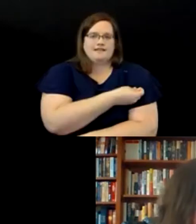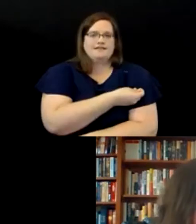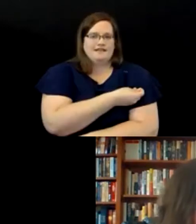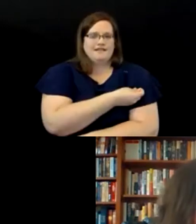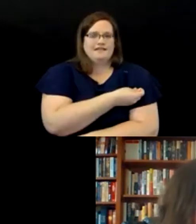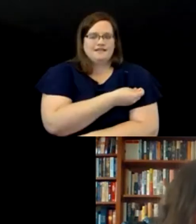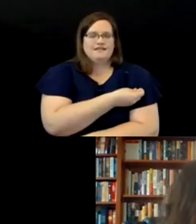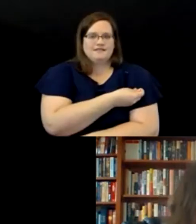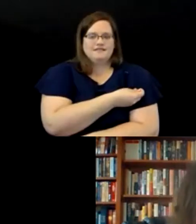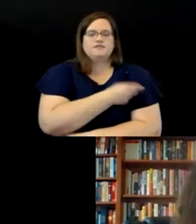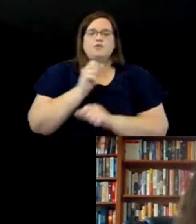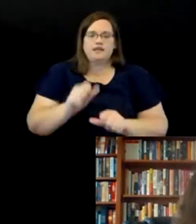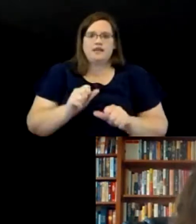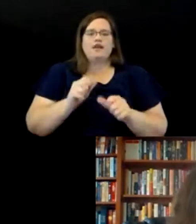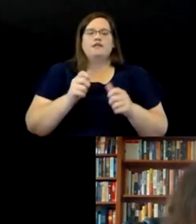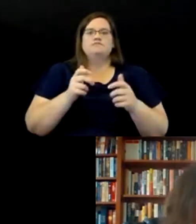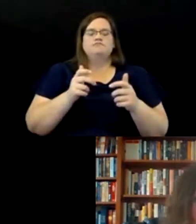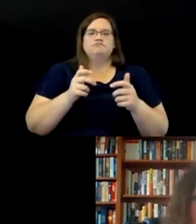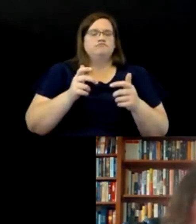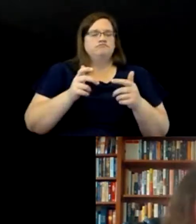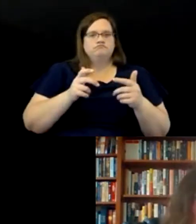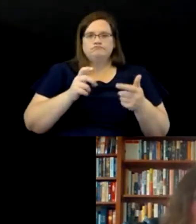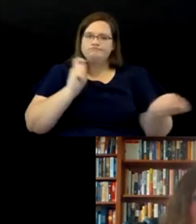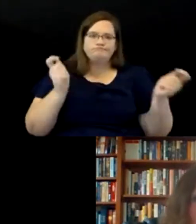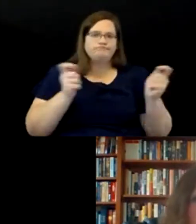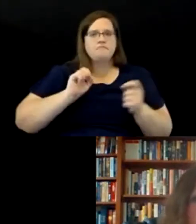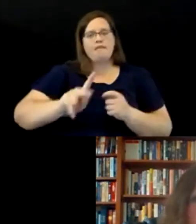side of this pandemic just as soon as we can.